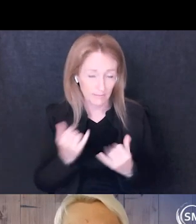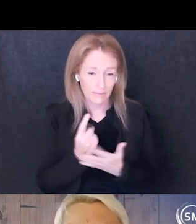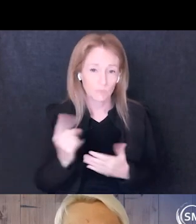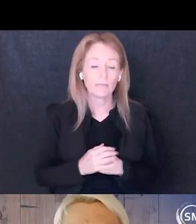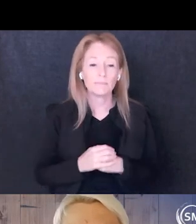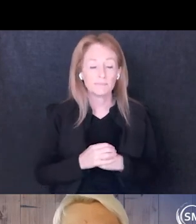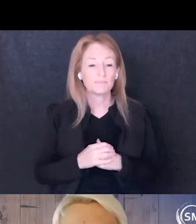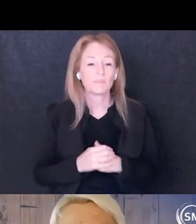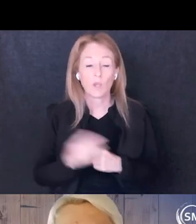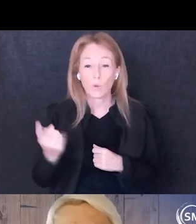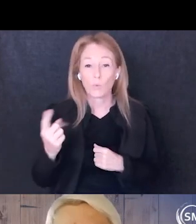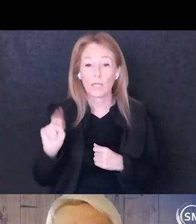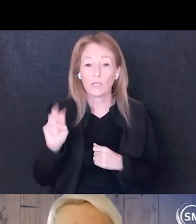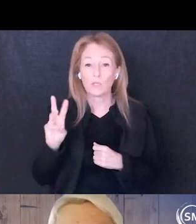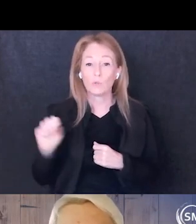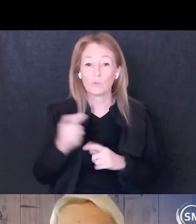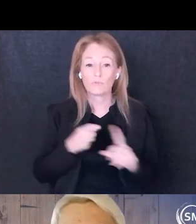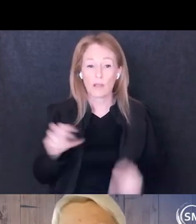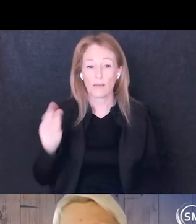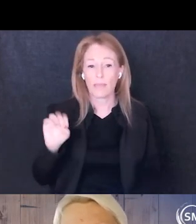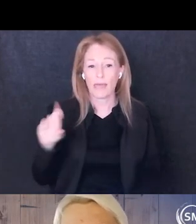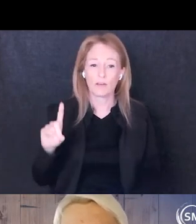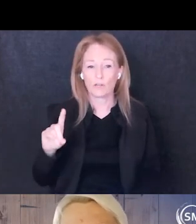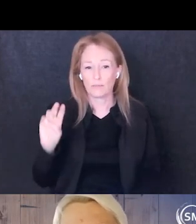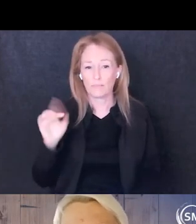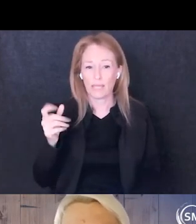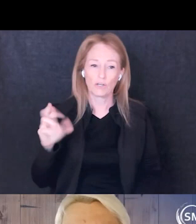ONE NEWS PIECE HERE IN MARYLAND MATTERS AND 911 CALL CENTERS REALLY